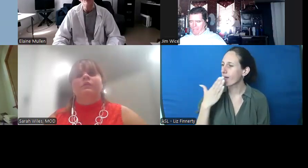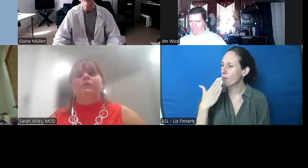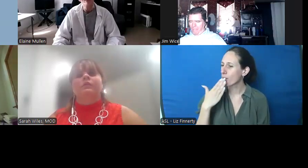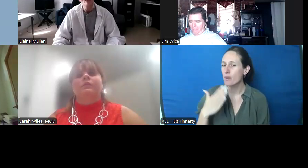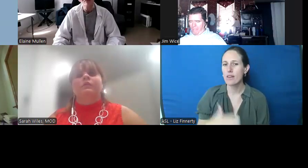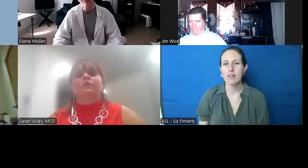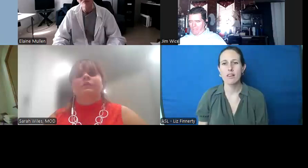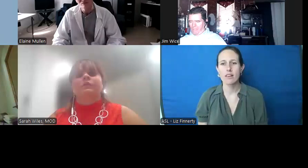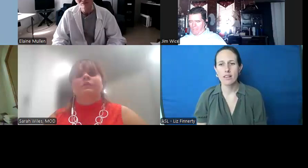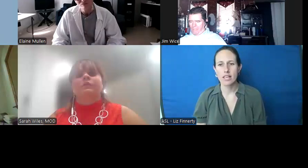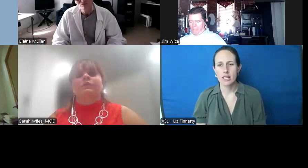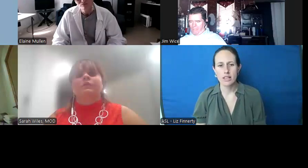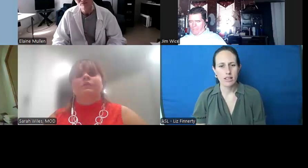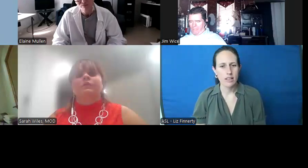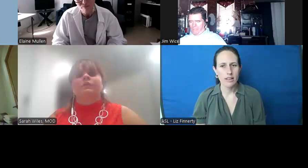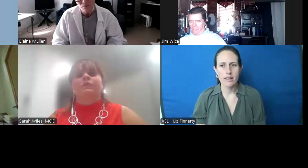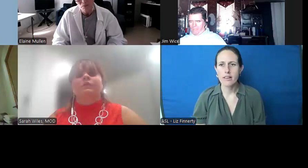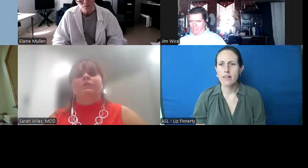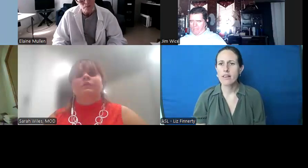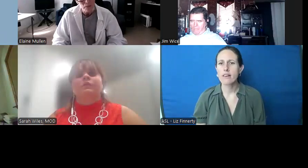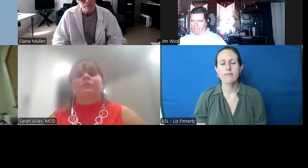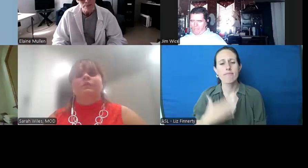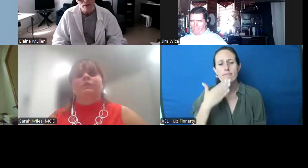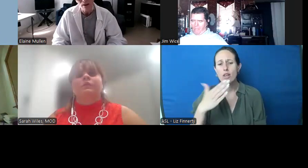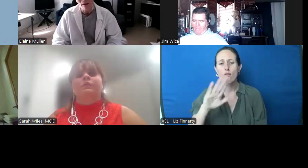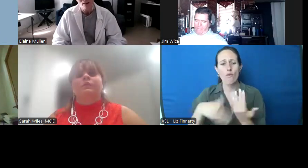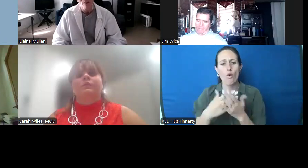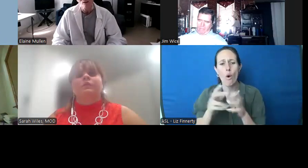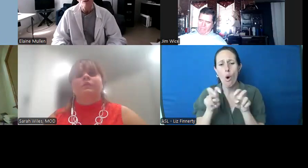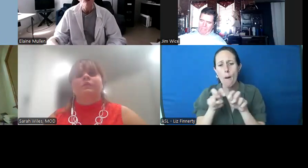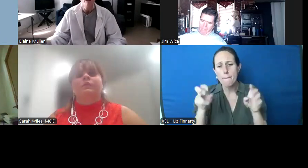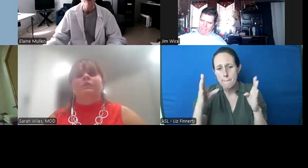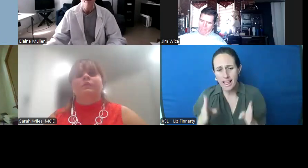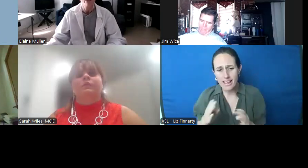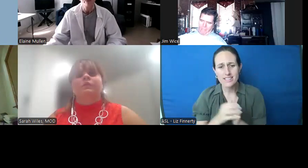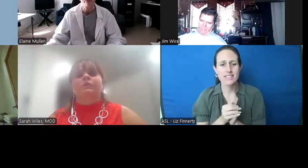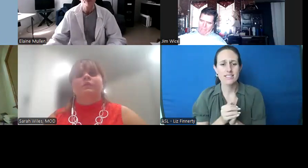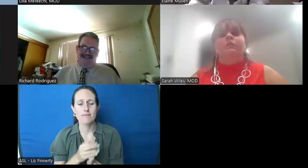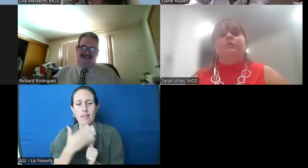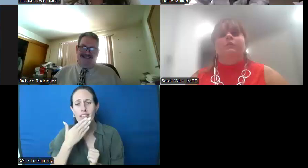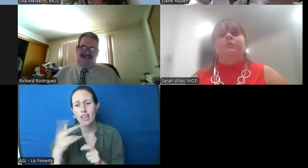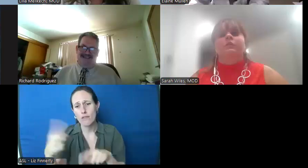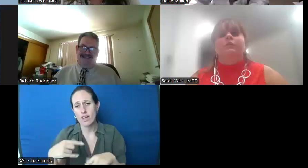Richard. Sage advice from all of our panelists. Thank you so much for being here today. Again, I